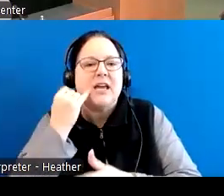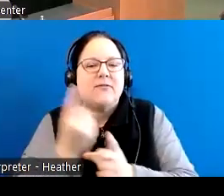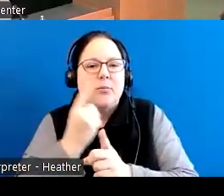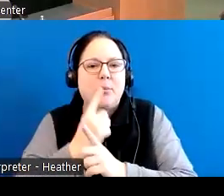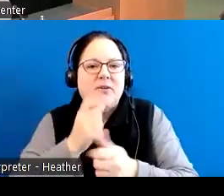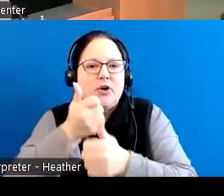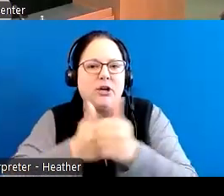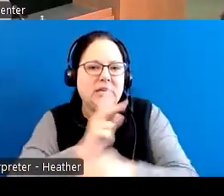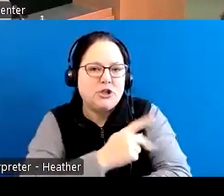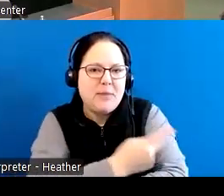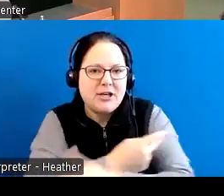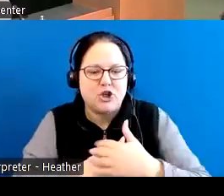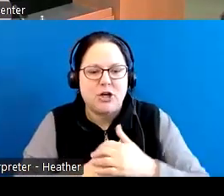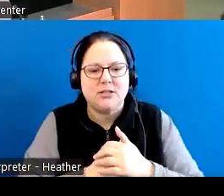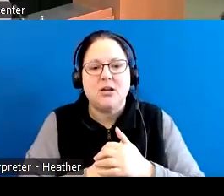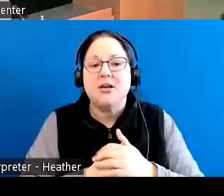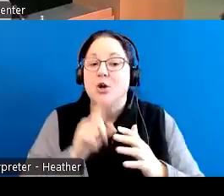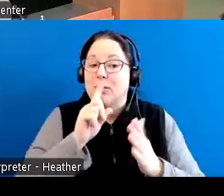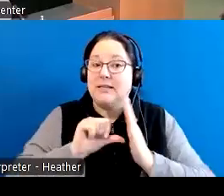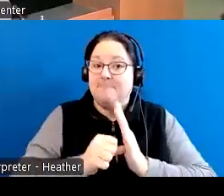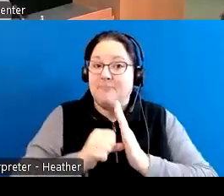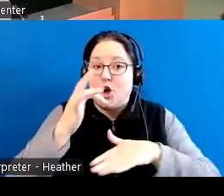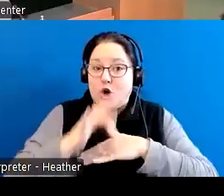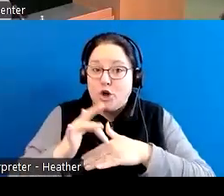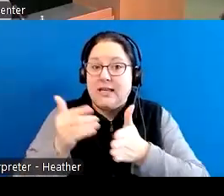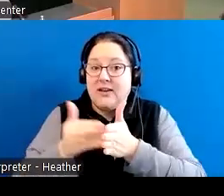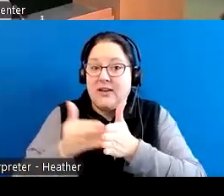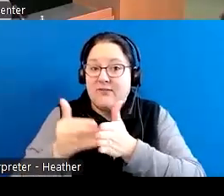again is early and frequent family involvement. Dr. Dr. Garrison's going to talk a little bit